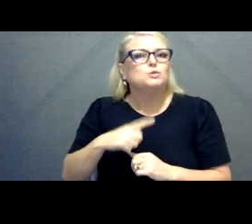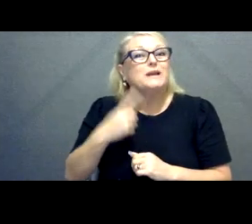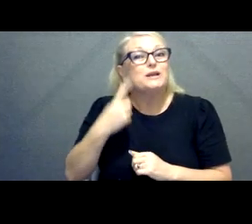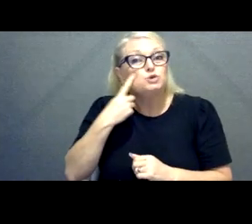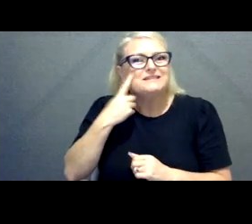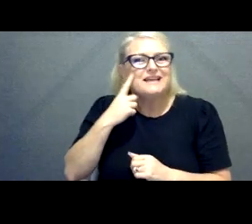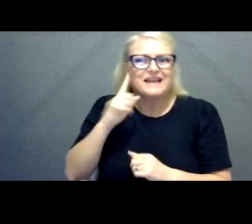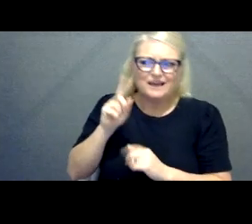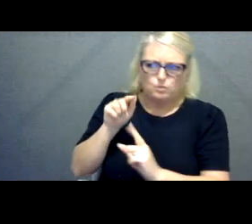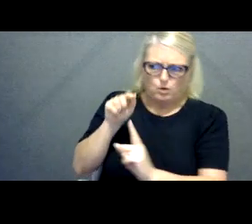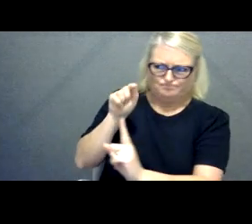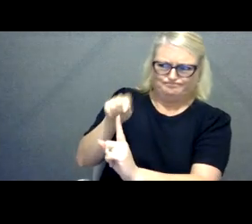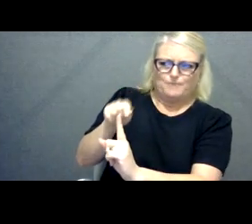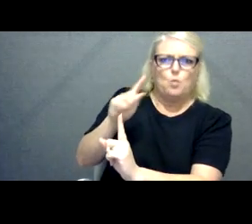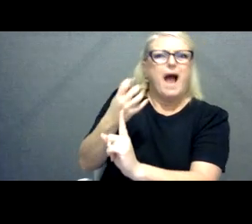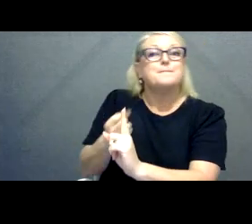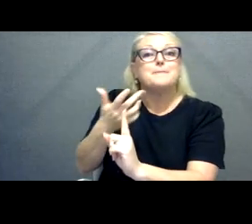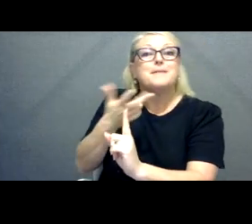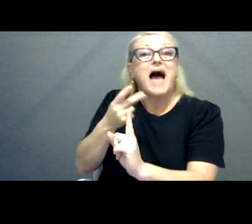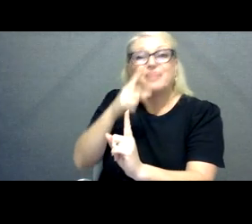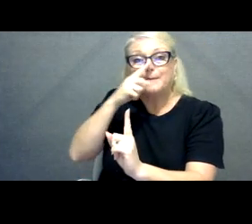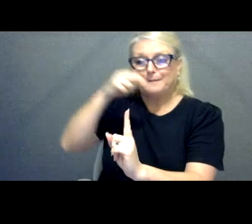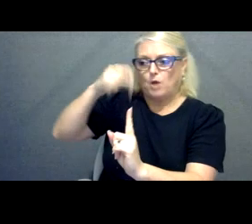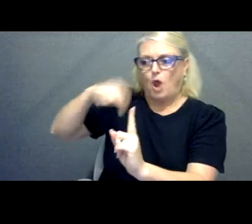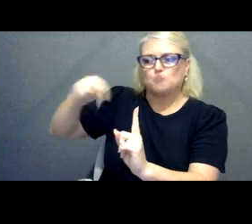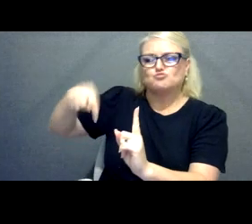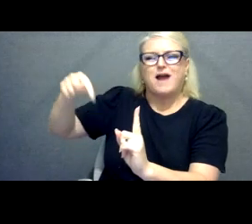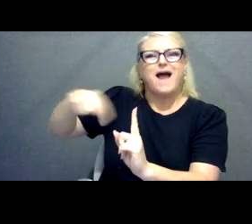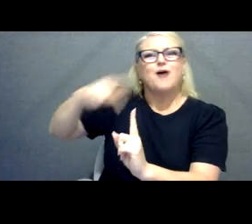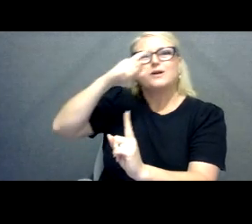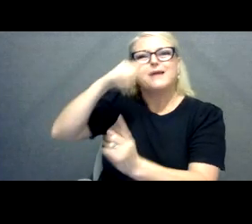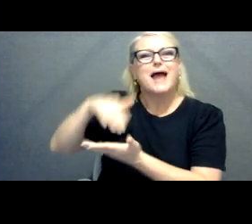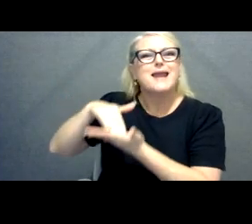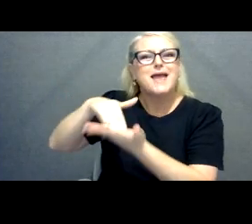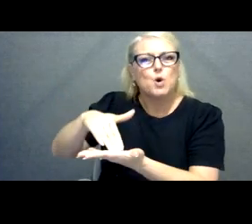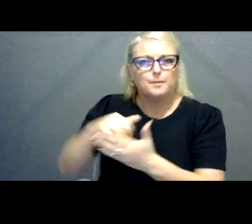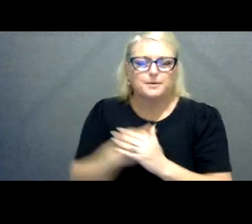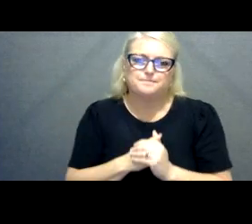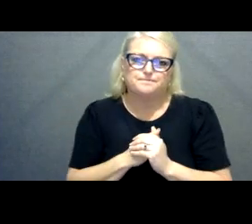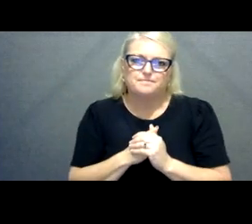and the way I think about it is um when you go and do your tax return and you're filling out